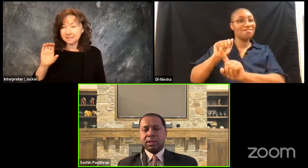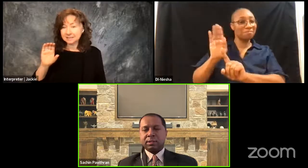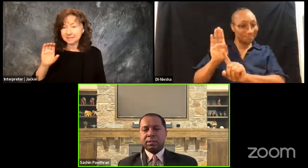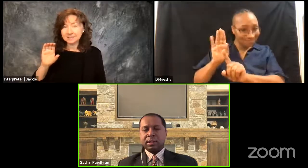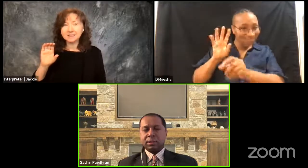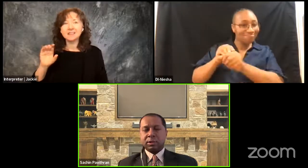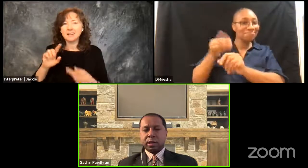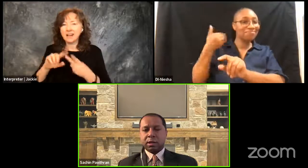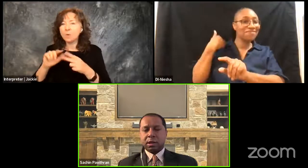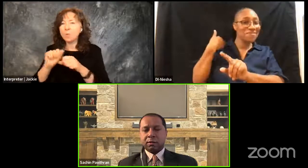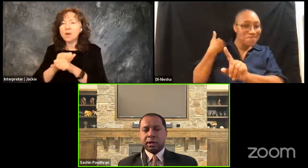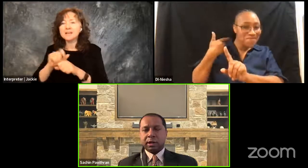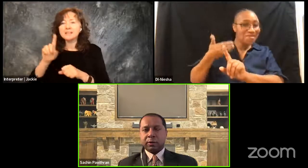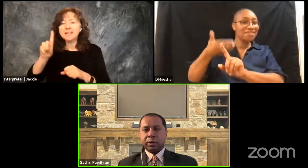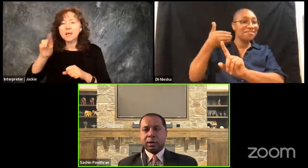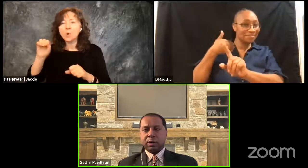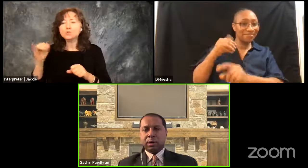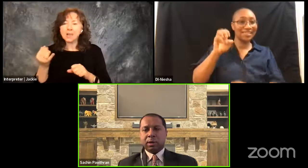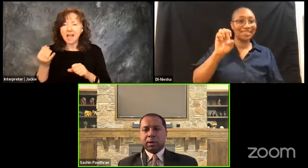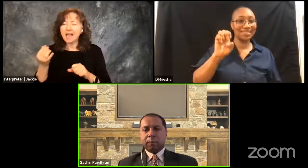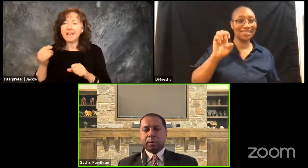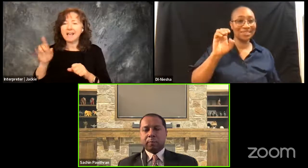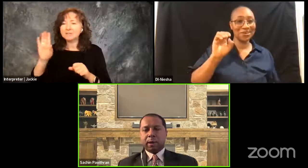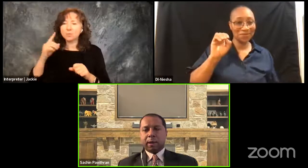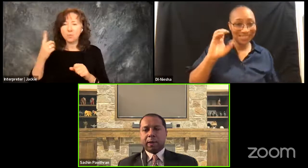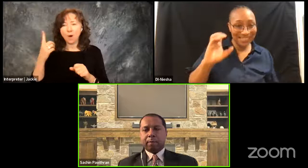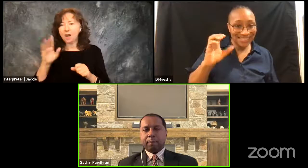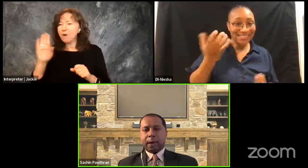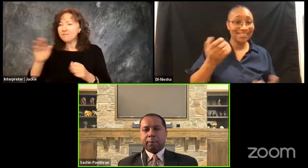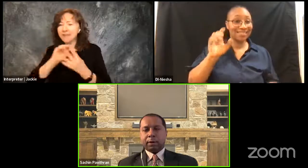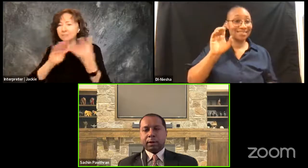of Justice as a trial lawyer.